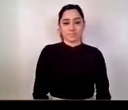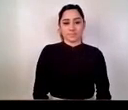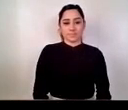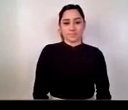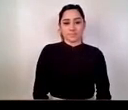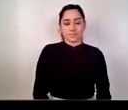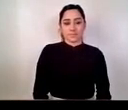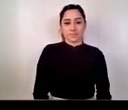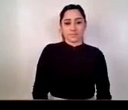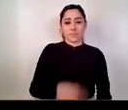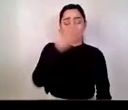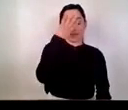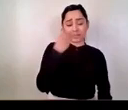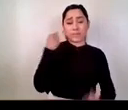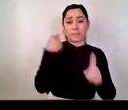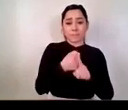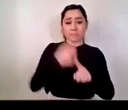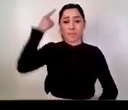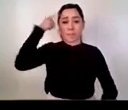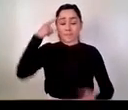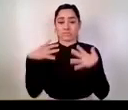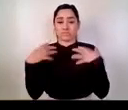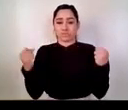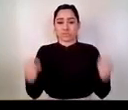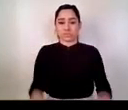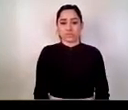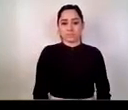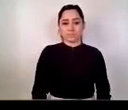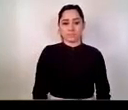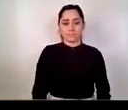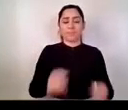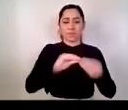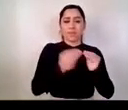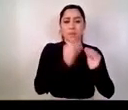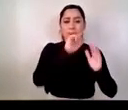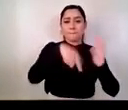Sleep also impacts our mental health not only does the quantity of our sleep matter